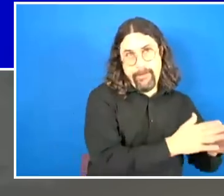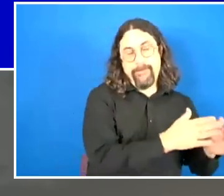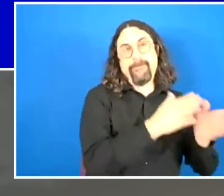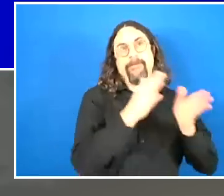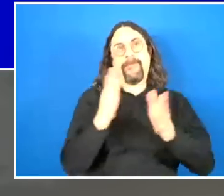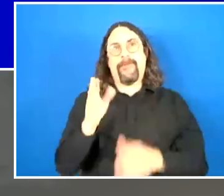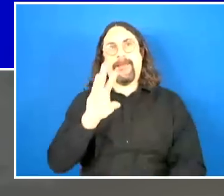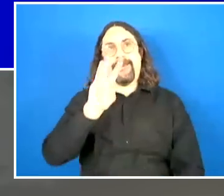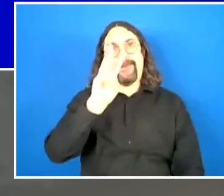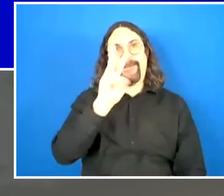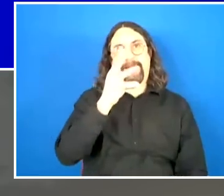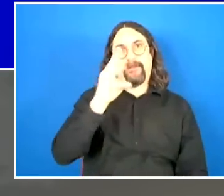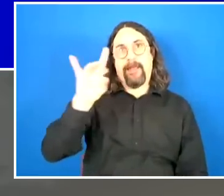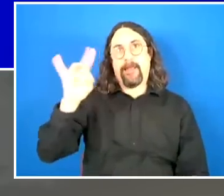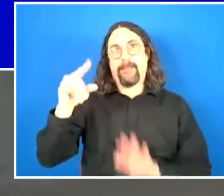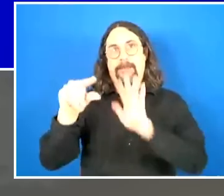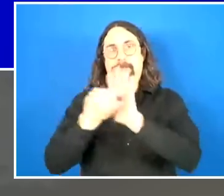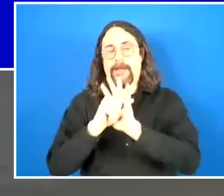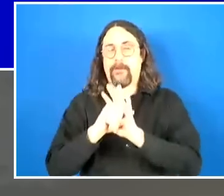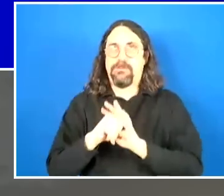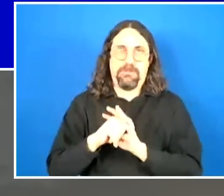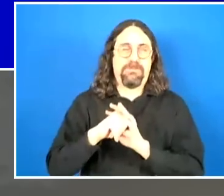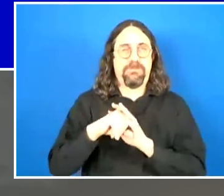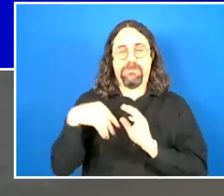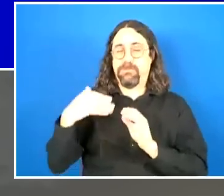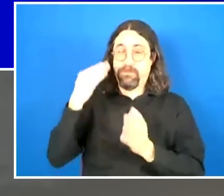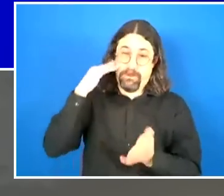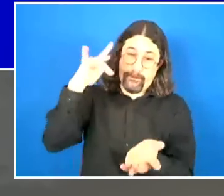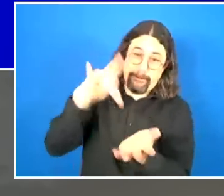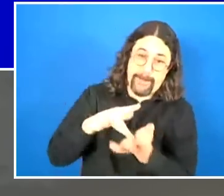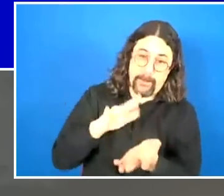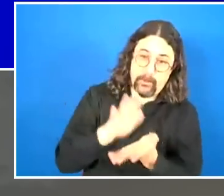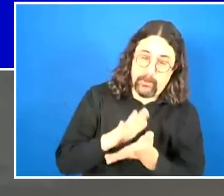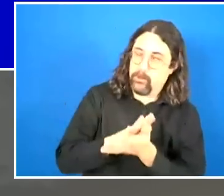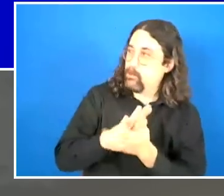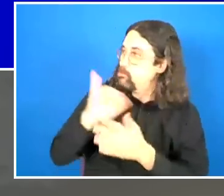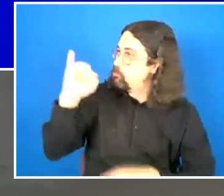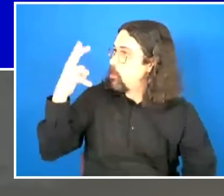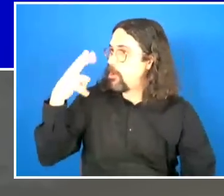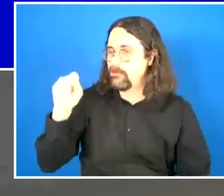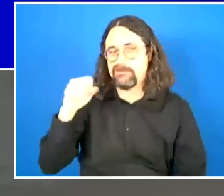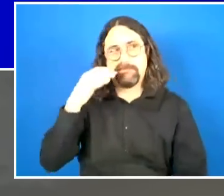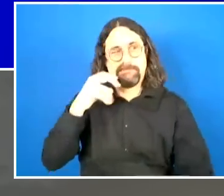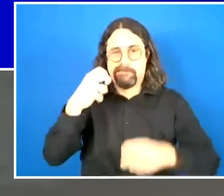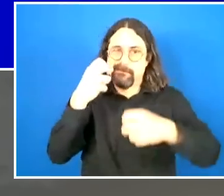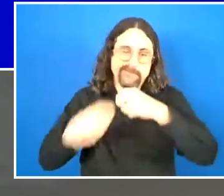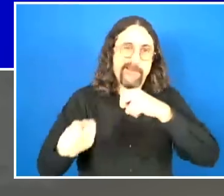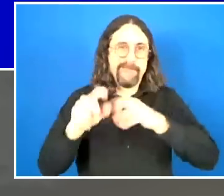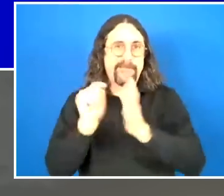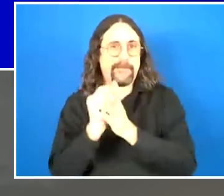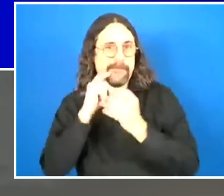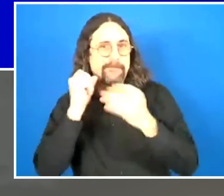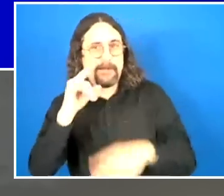MIDDLE I A TOUGH TIME. EVERY PARENT OUT THERE OF A MIDDLE SCHOOL CHILD,OU Y OKNW ATWH I'M TALKING ABOUT. SO WE WANT TO